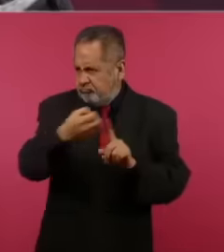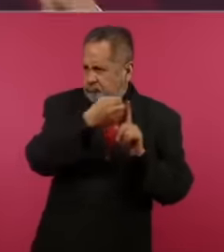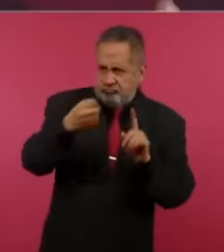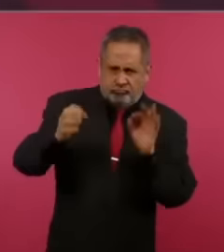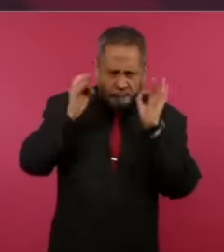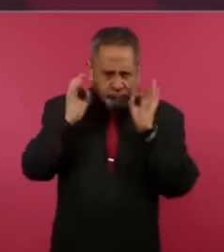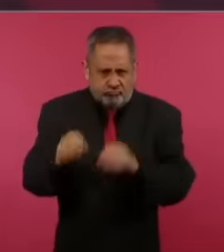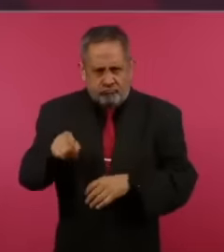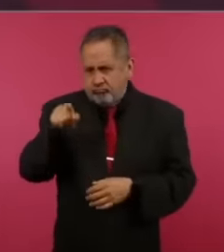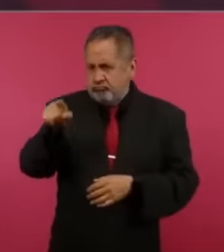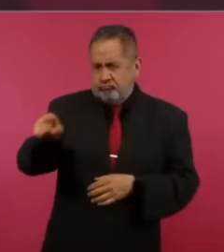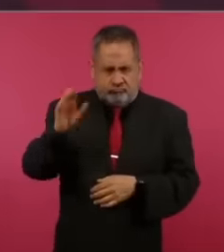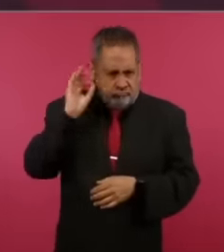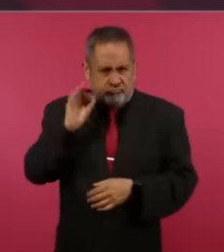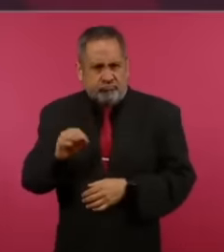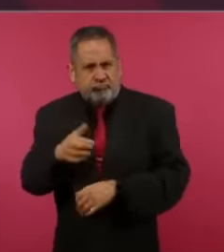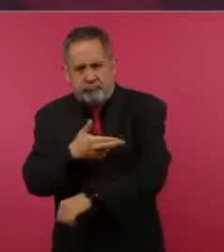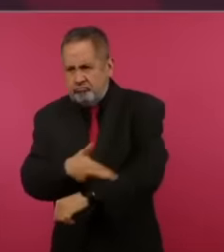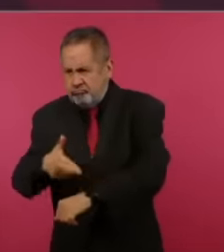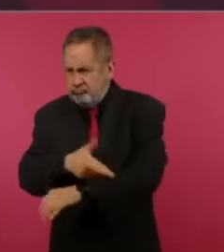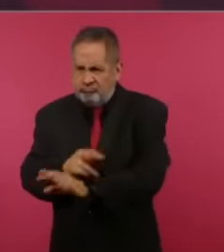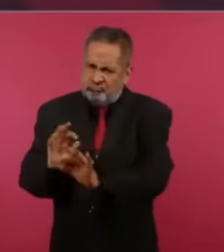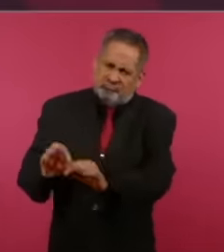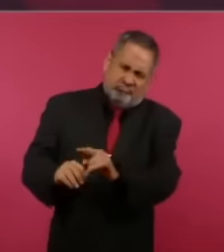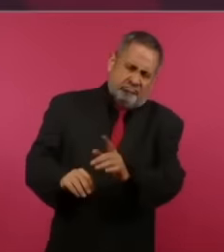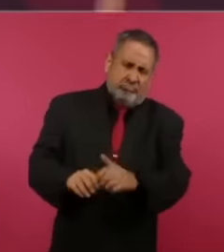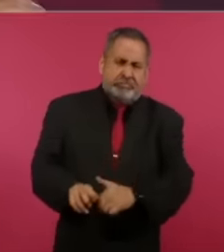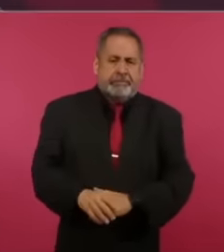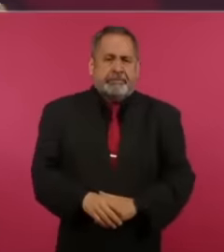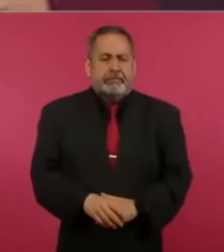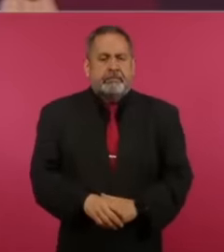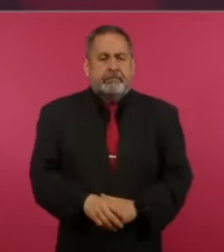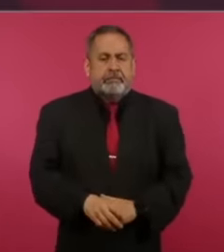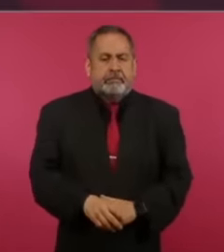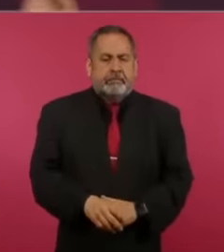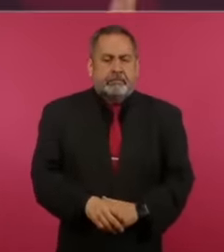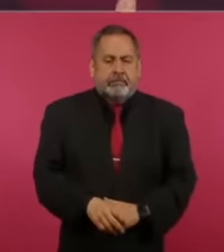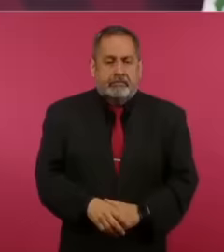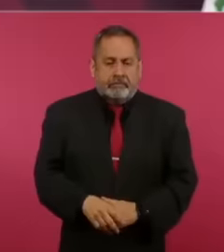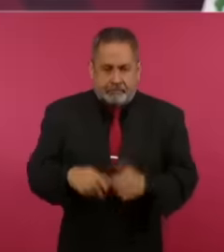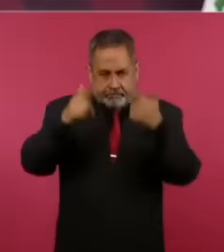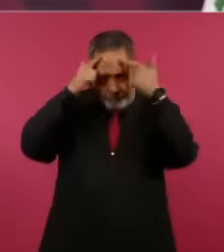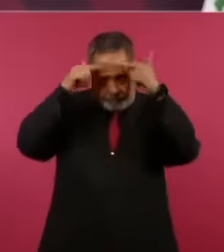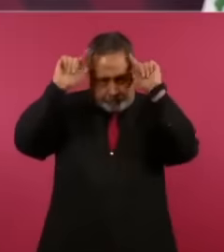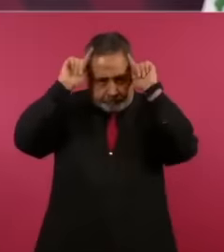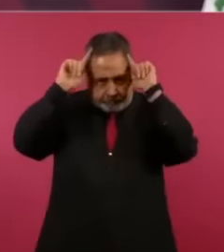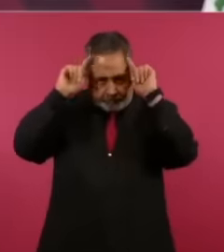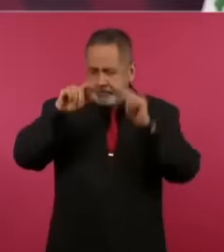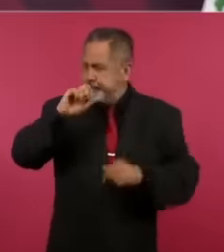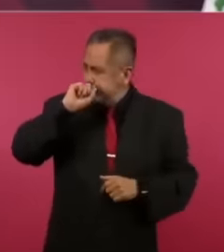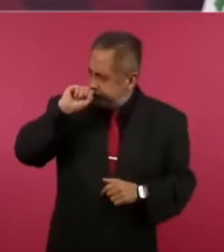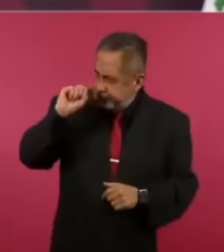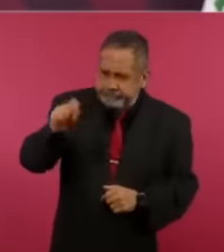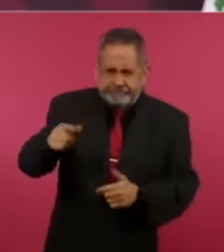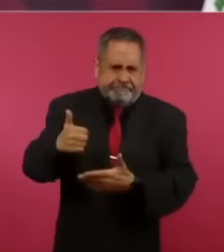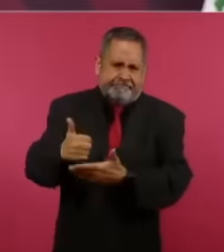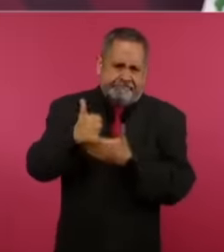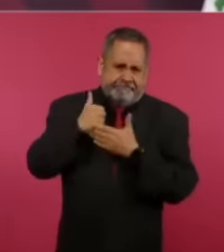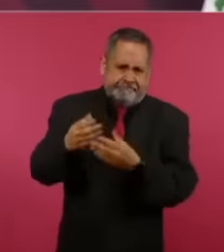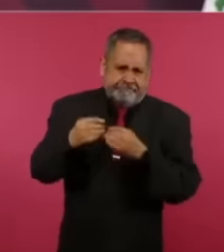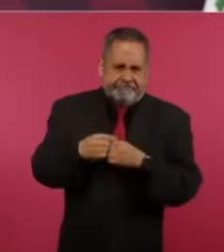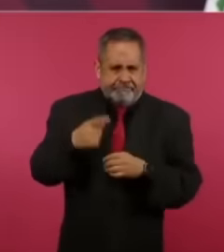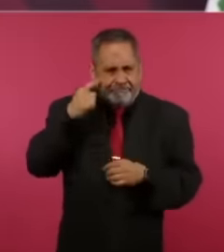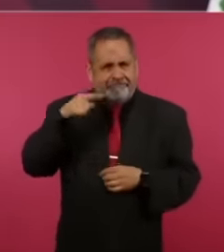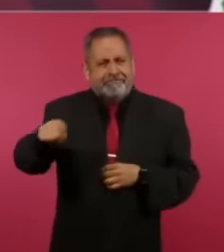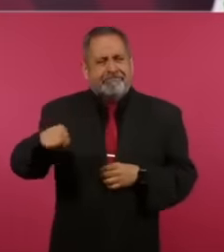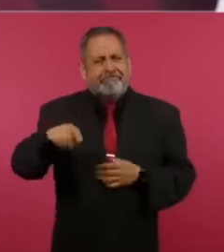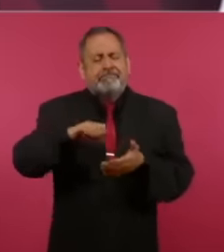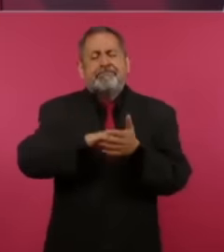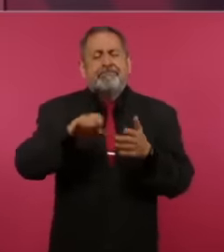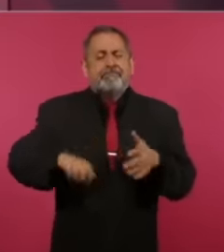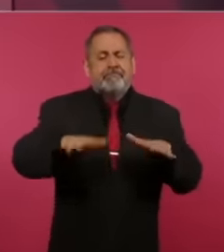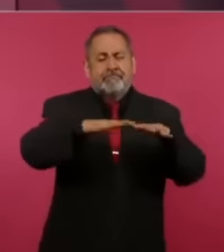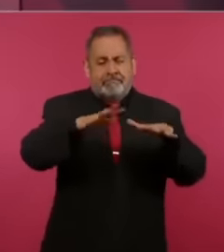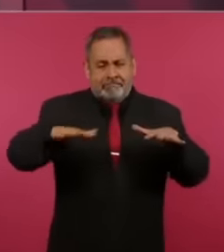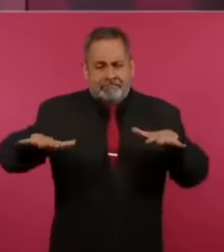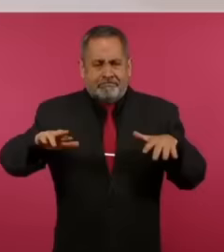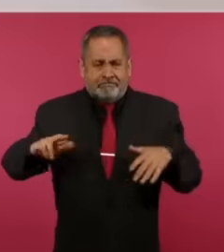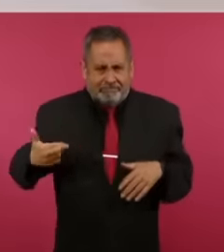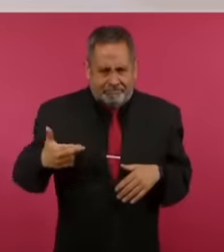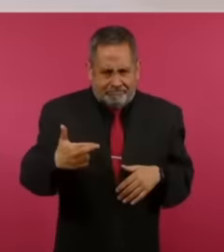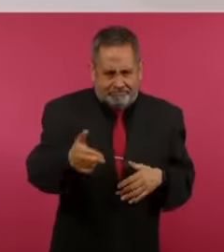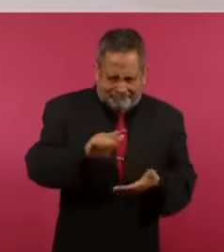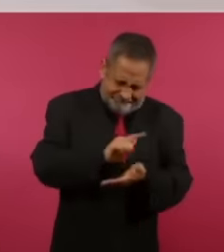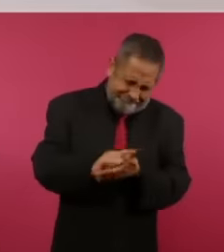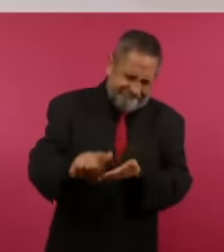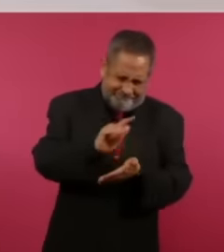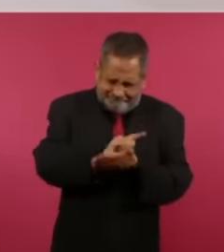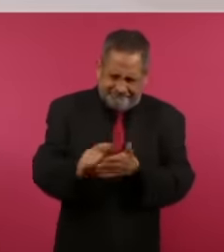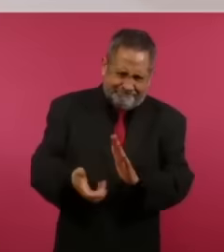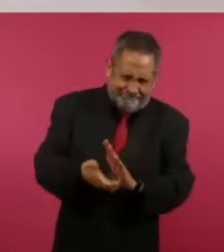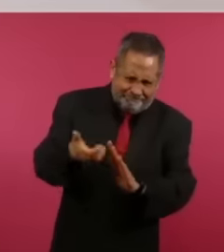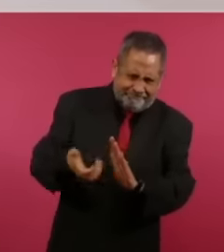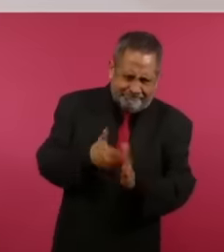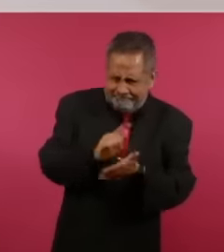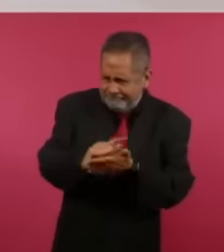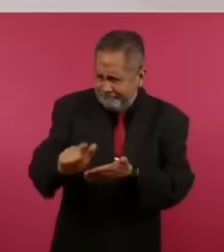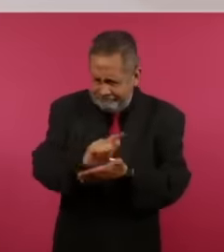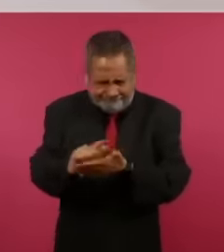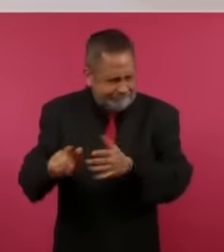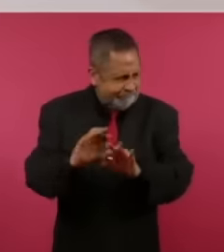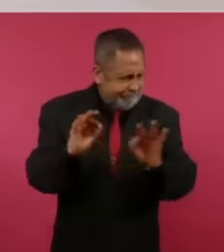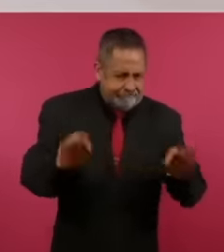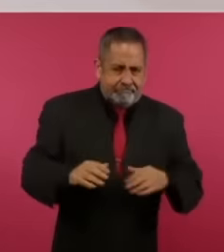armed forces eh Marina has helped us clear the rivers Marina solved